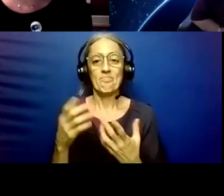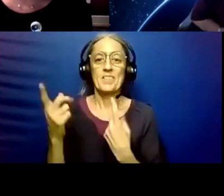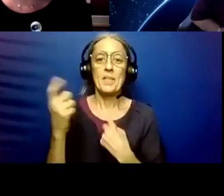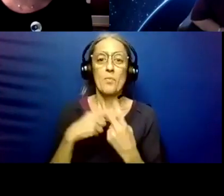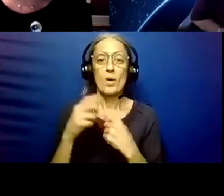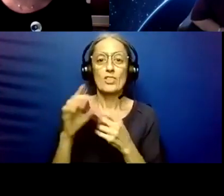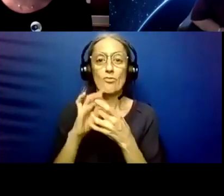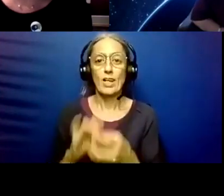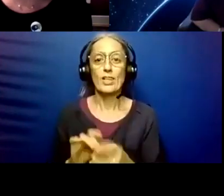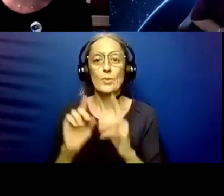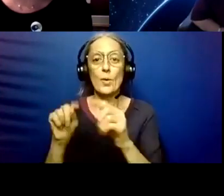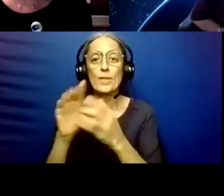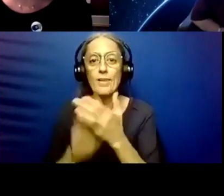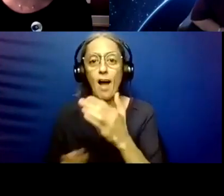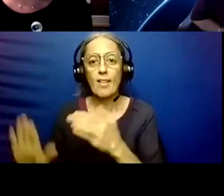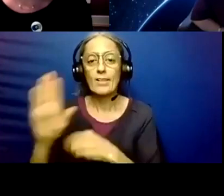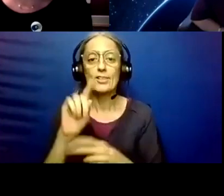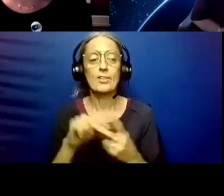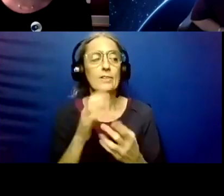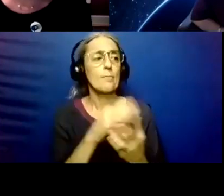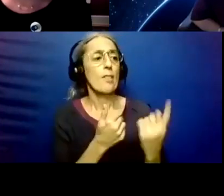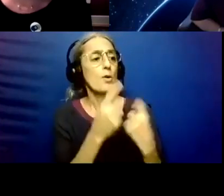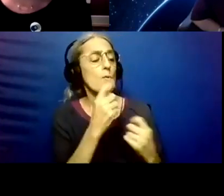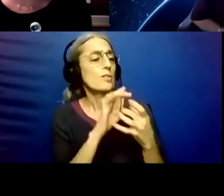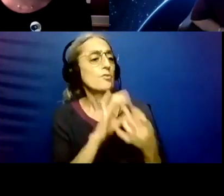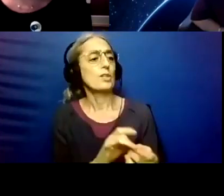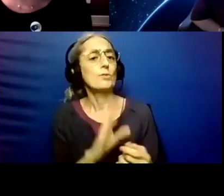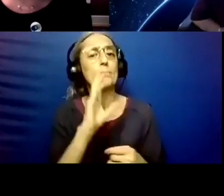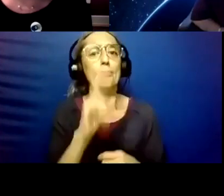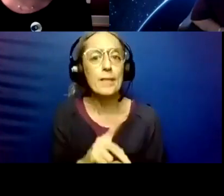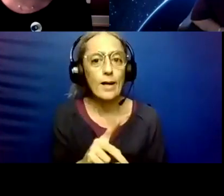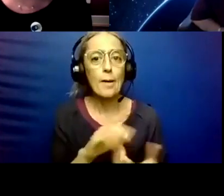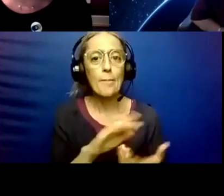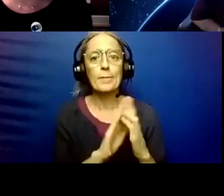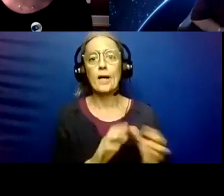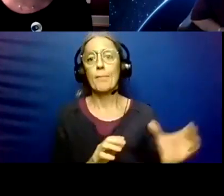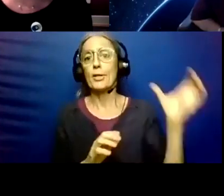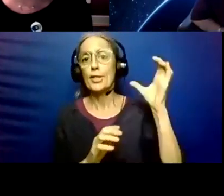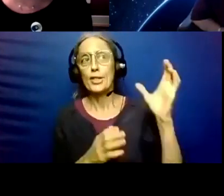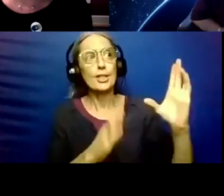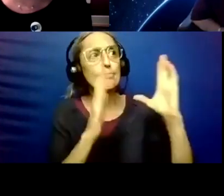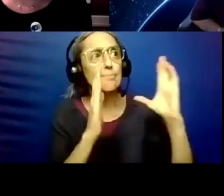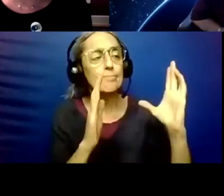about speaking up, and being heard, and building confidence, questions about how to make a difference,